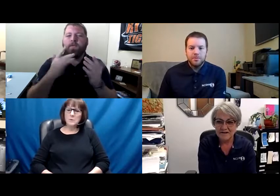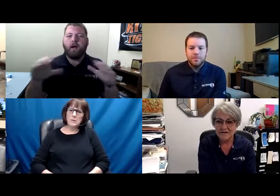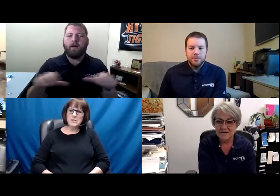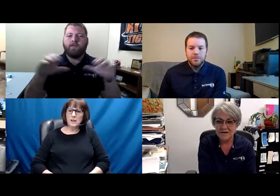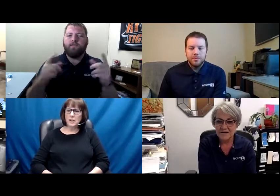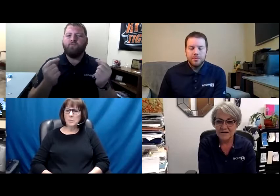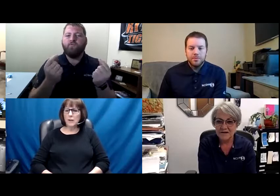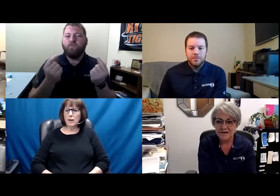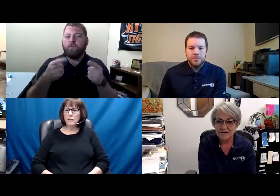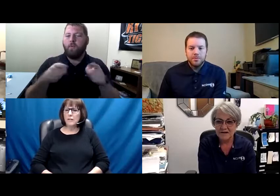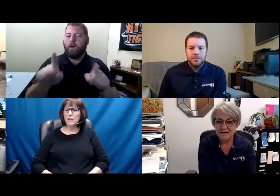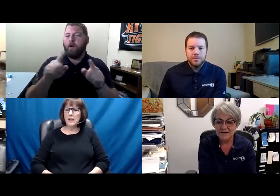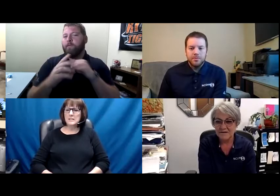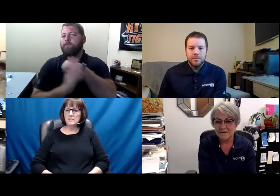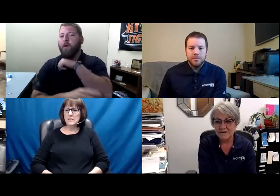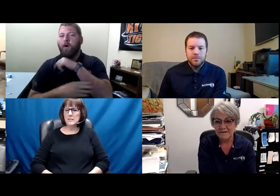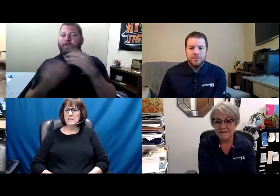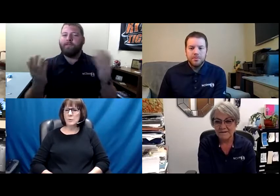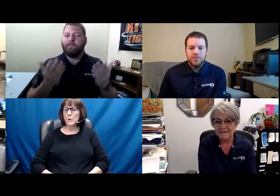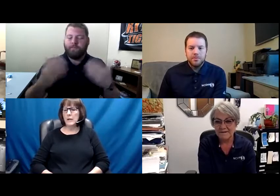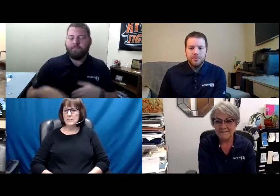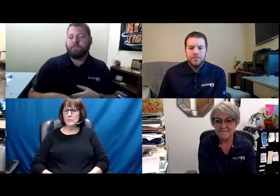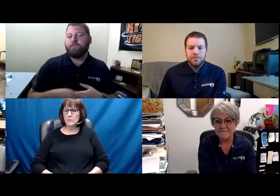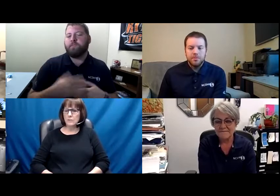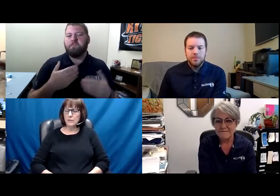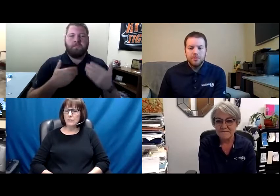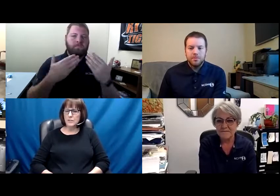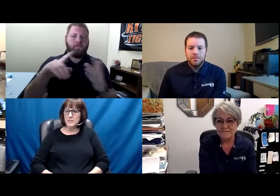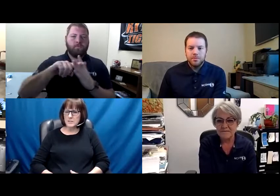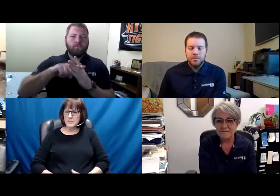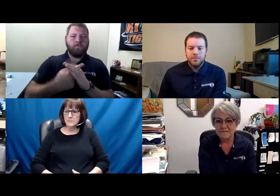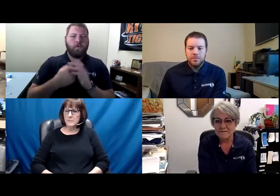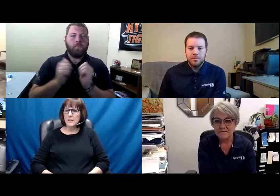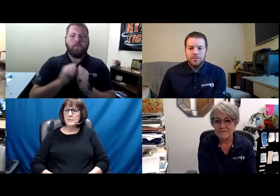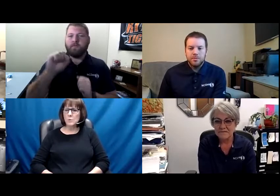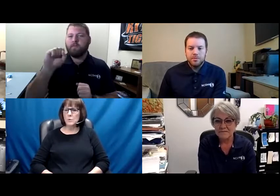been talking about our favorite activities that we like to do during the fall season. So we'll